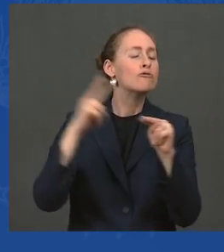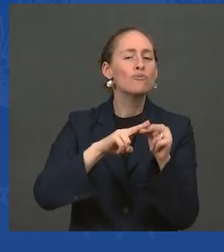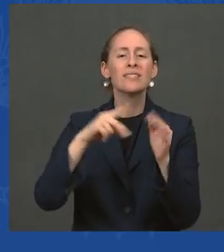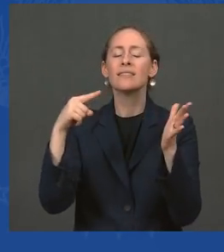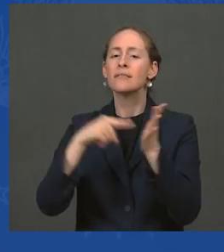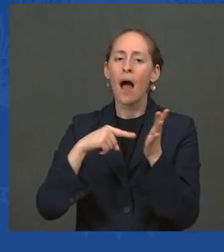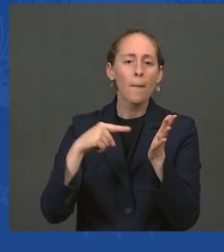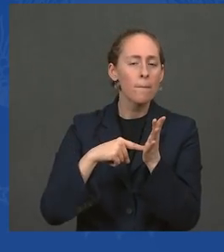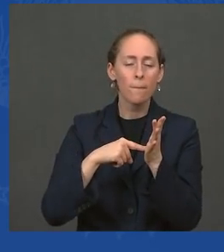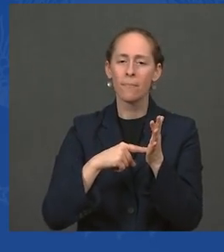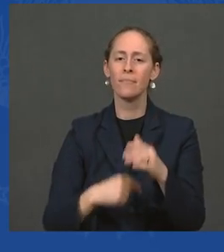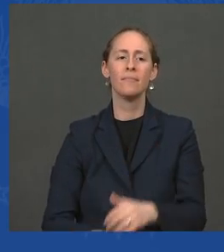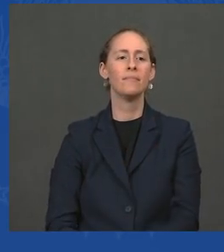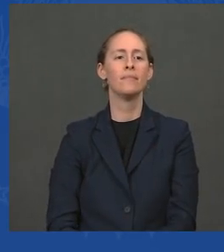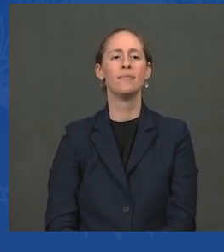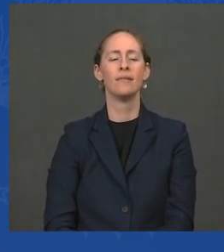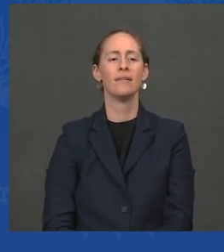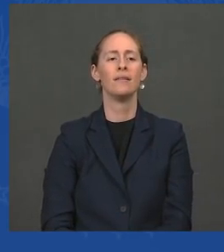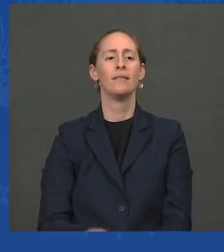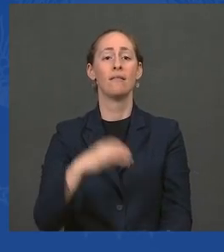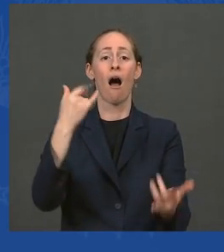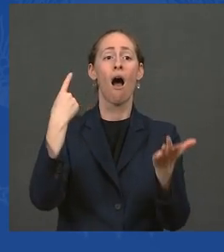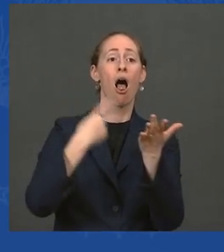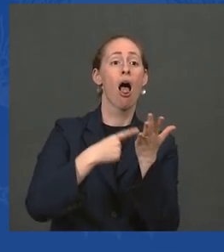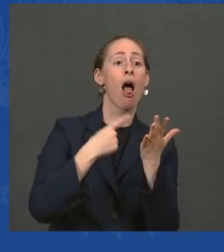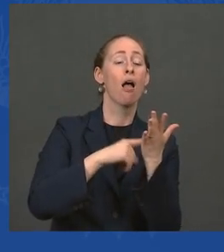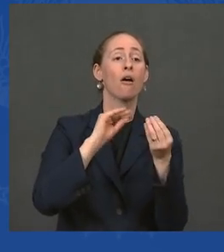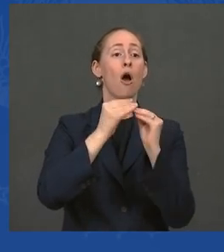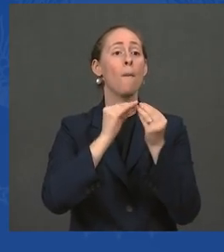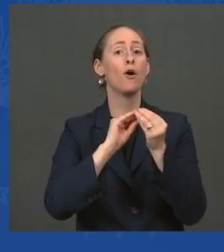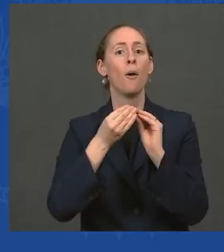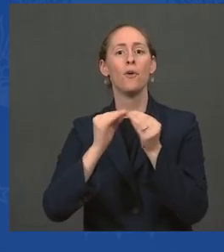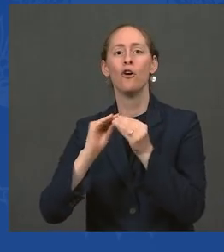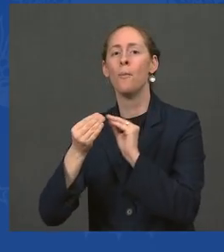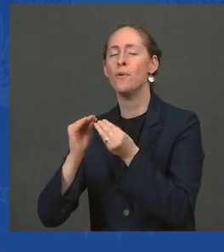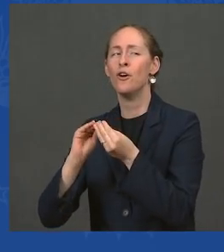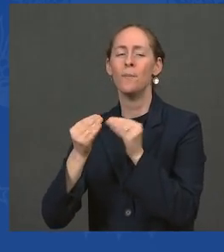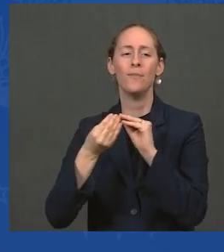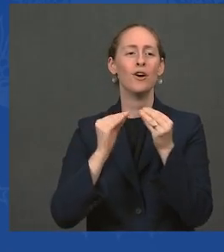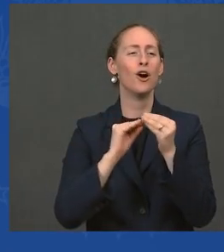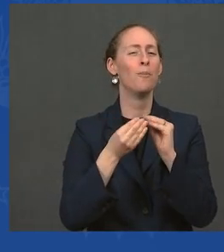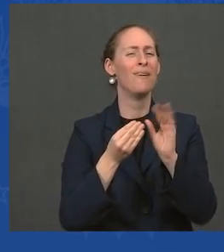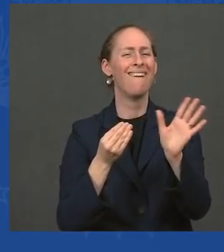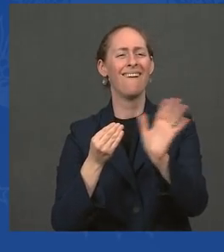When you talk about the number -- we shouldn't even talk about the numbers, because it's all paid for,